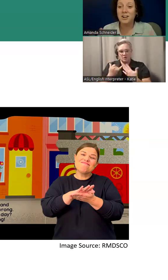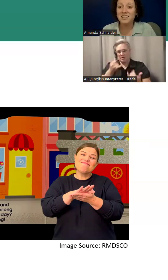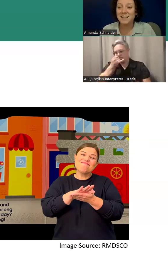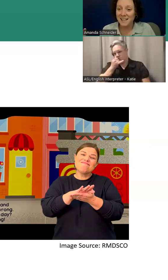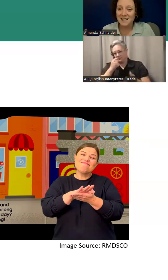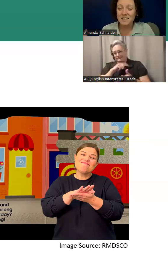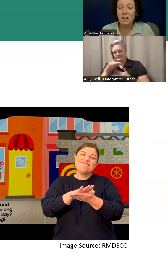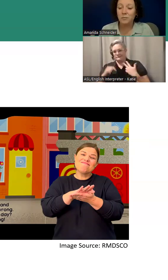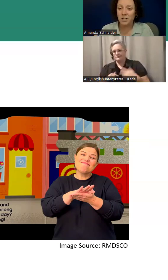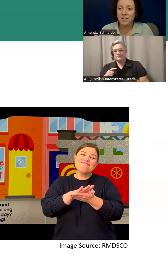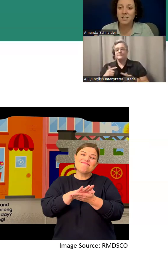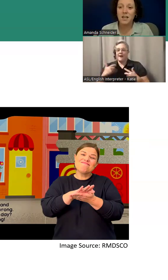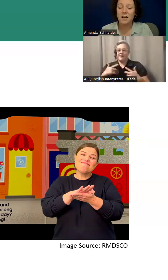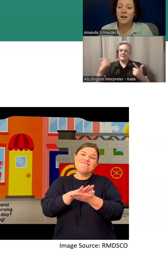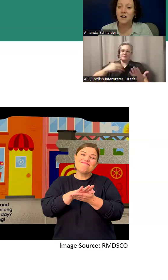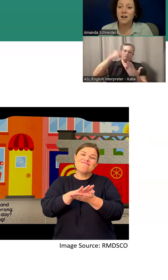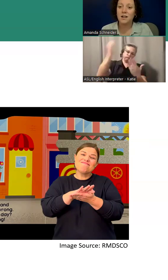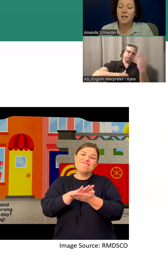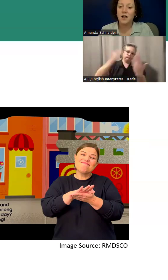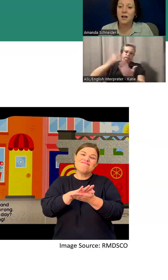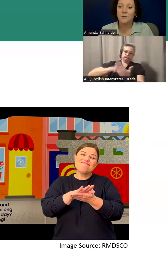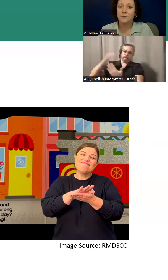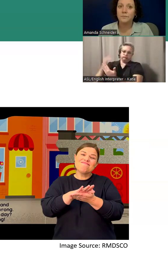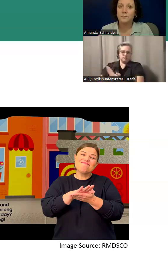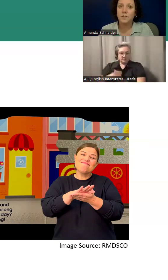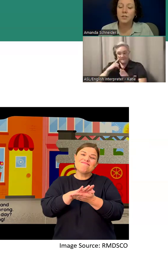large lists of books that are, um…